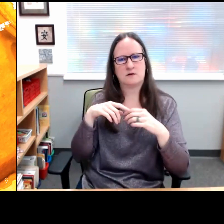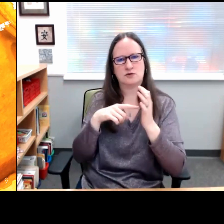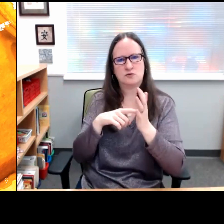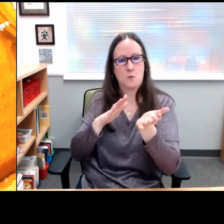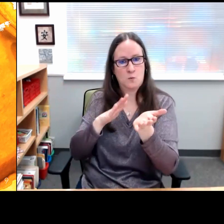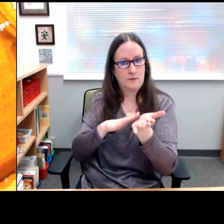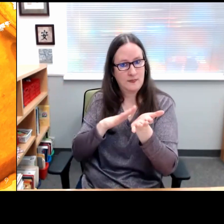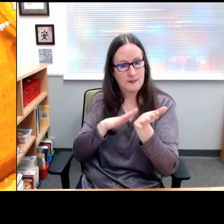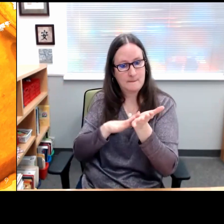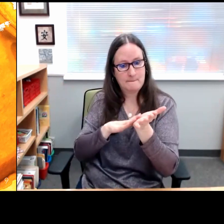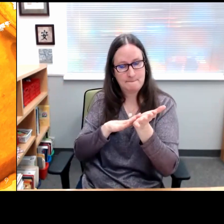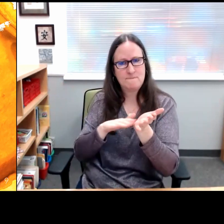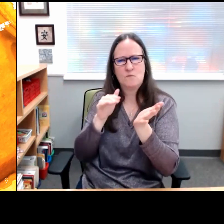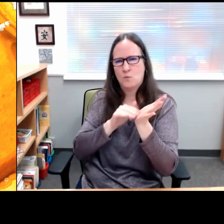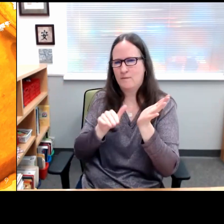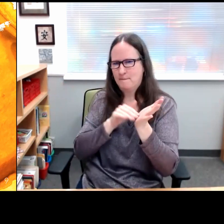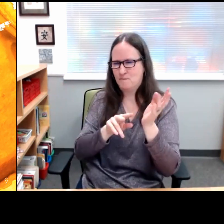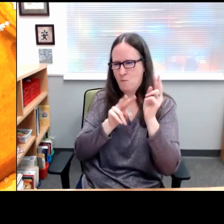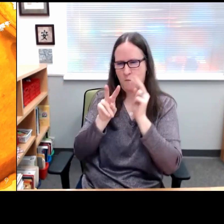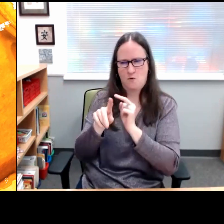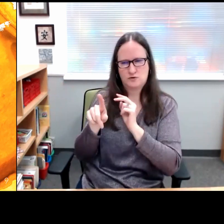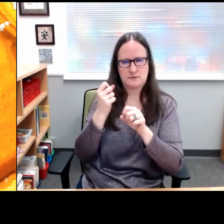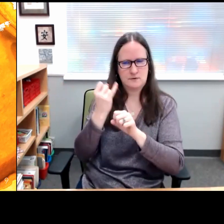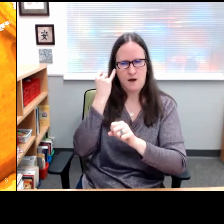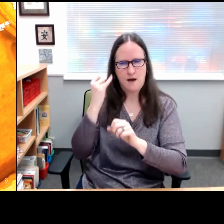with these different types of learners. And in this video it talks about